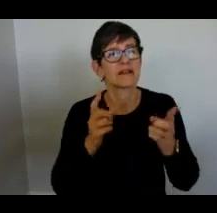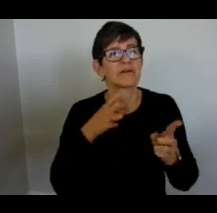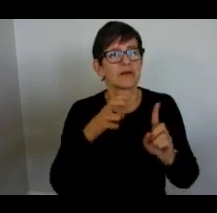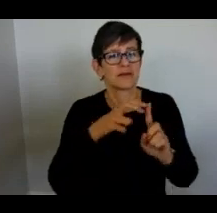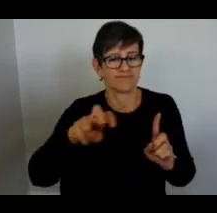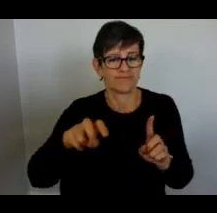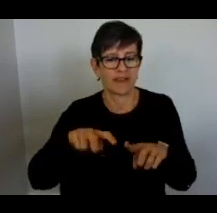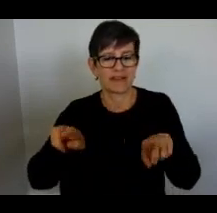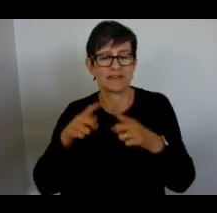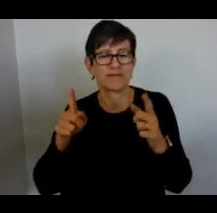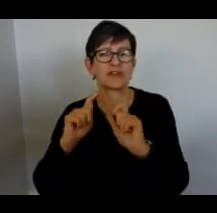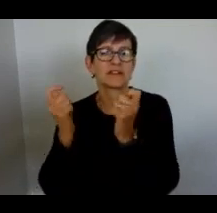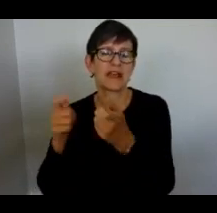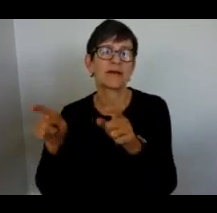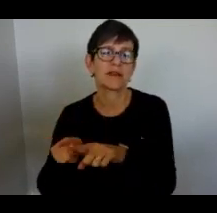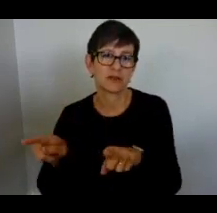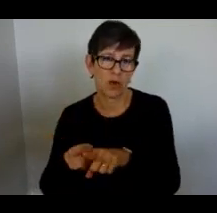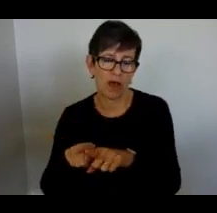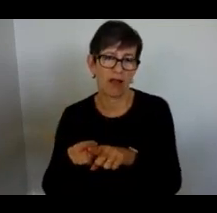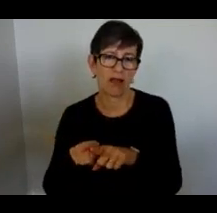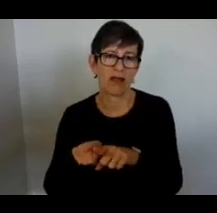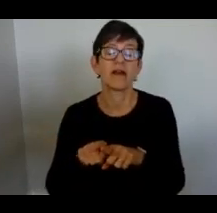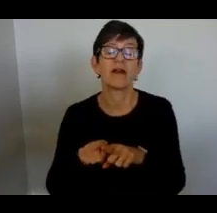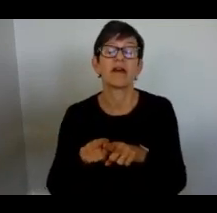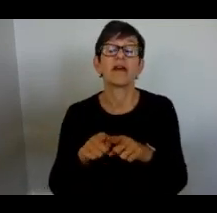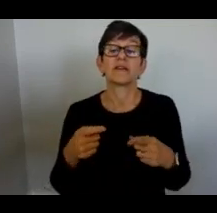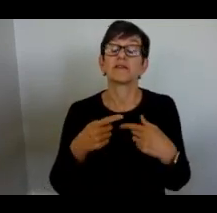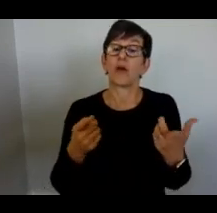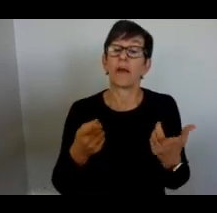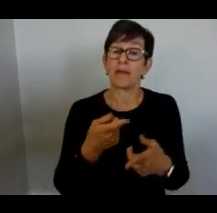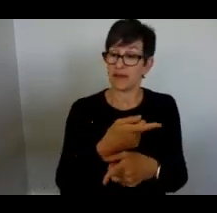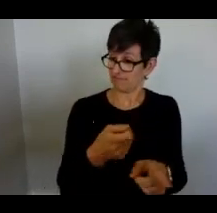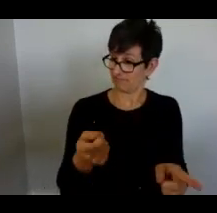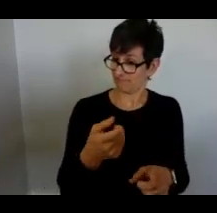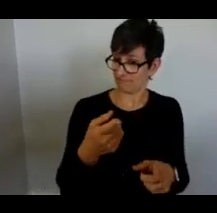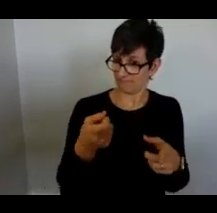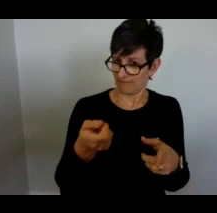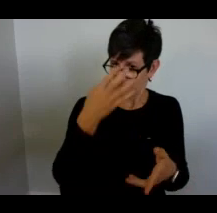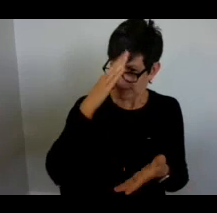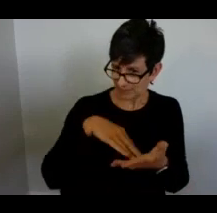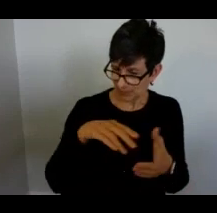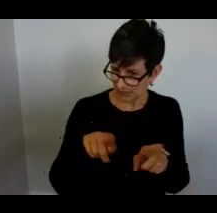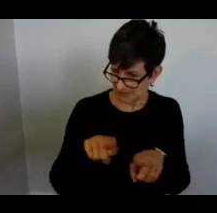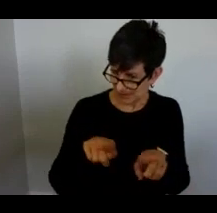that our attendees might have experienced their clients reporting to them, that they've spoken